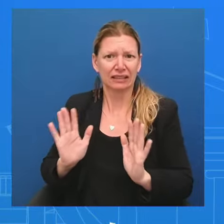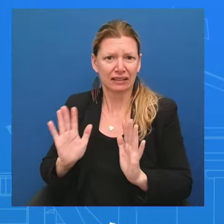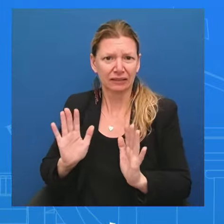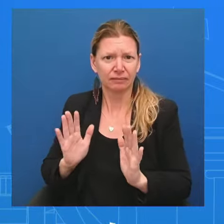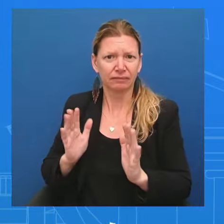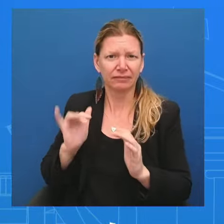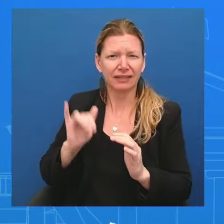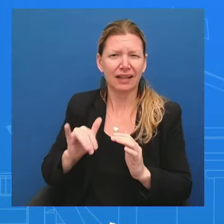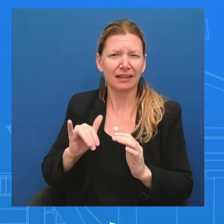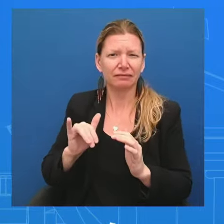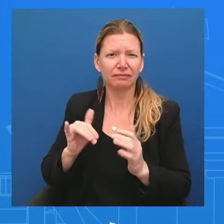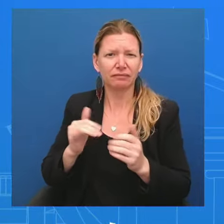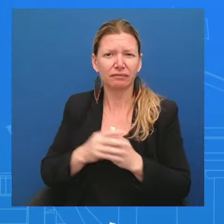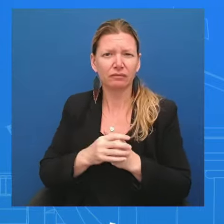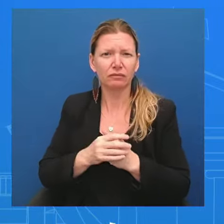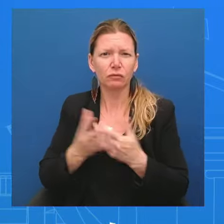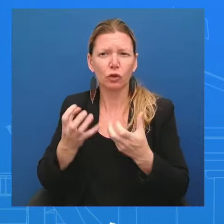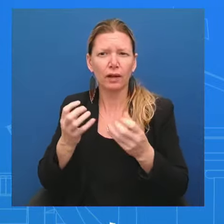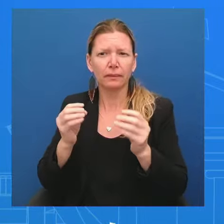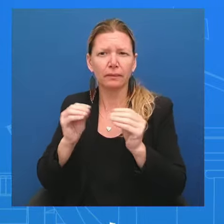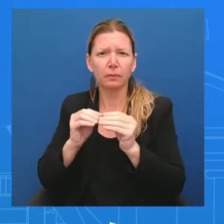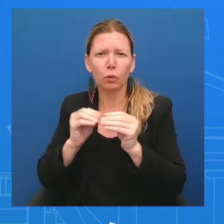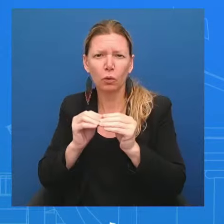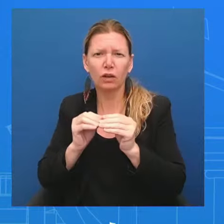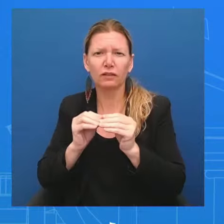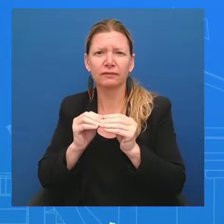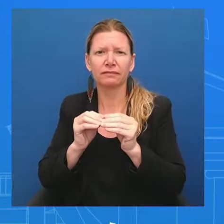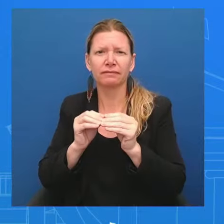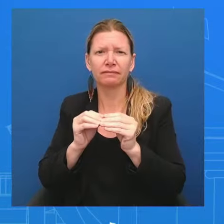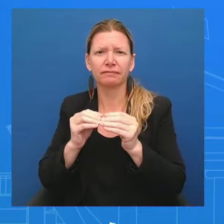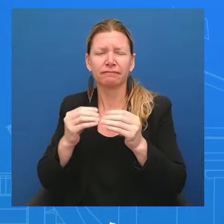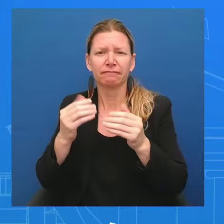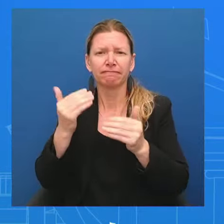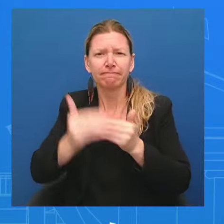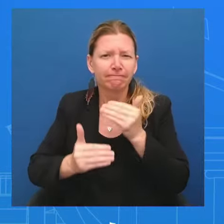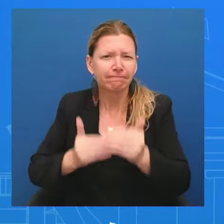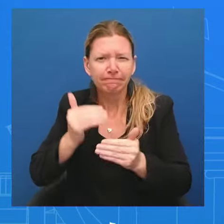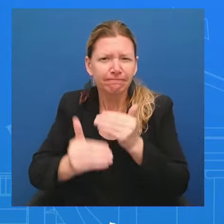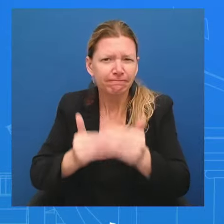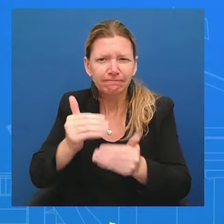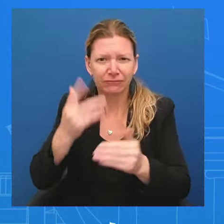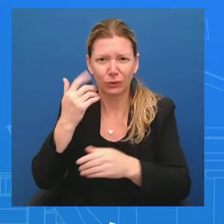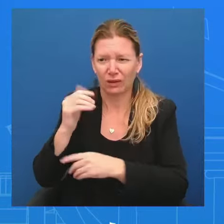integrated Israel into the region. So it's in our national security interest to make sure that that doesn't happen.